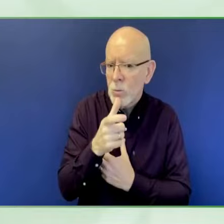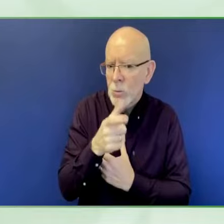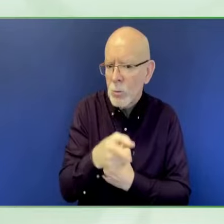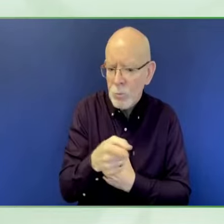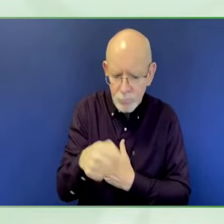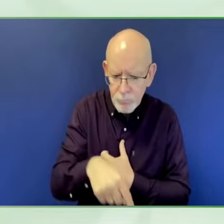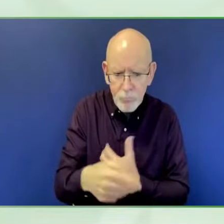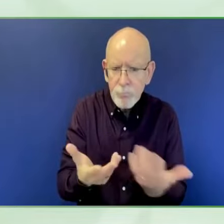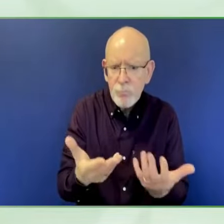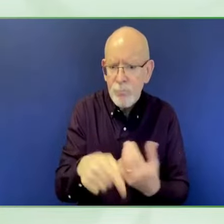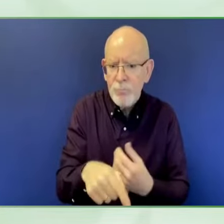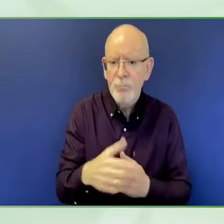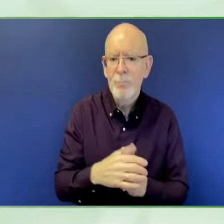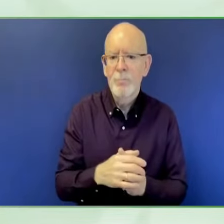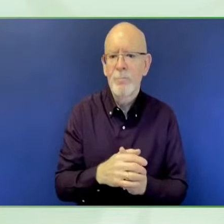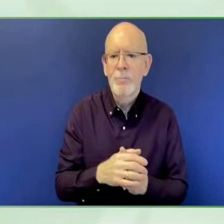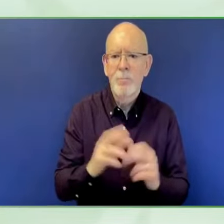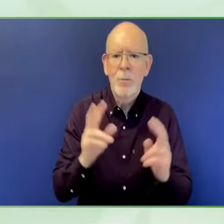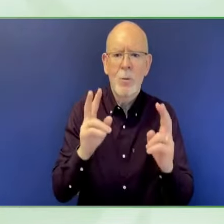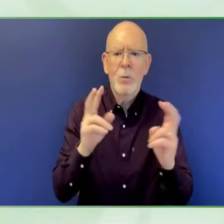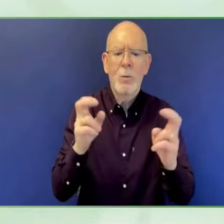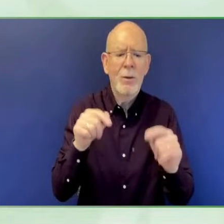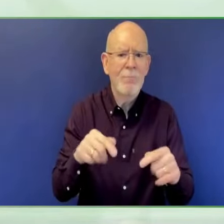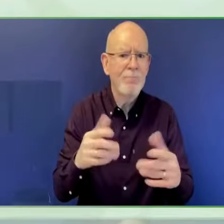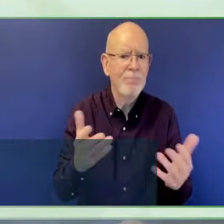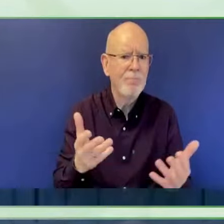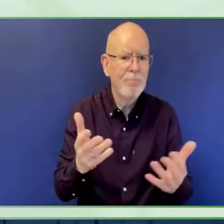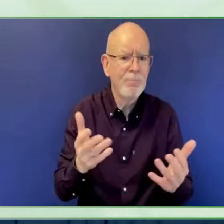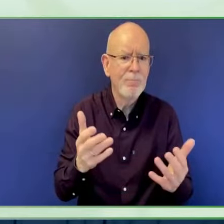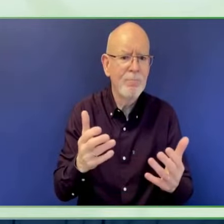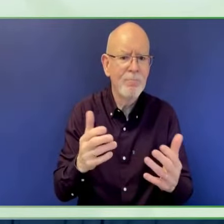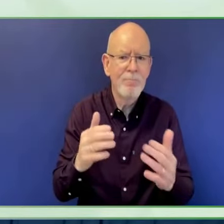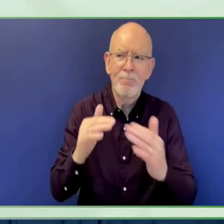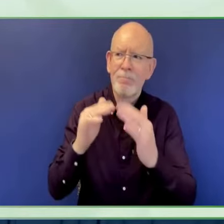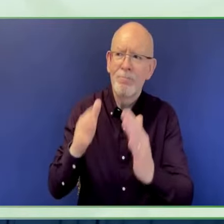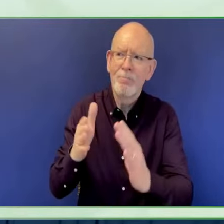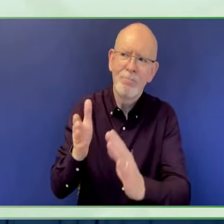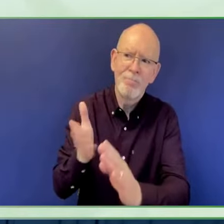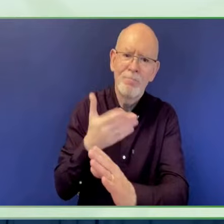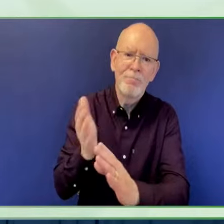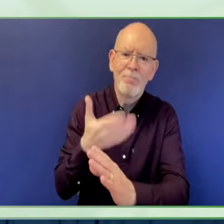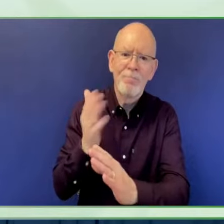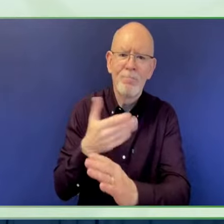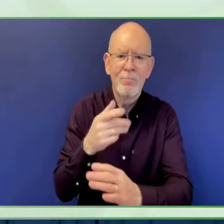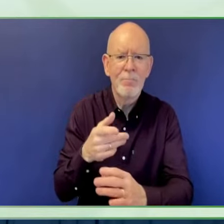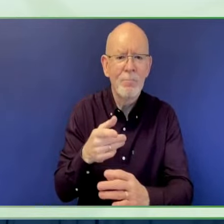First of all I would say my name is Ludmilla and I may white woman